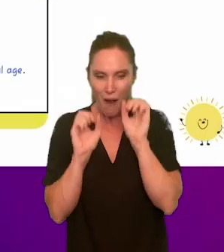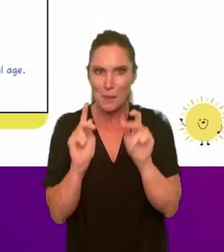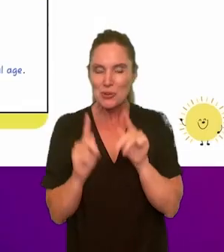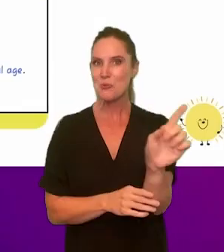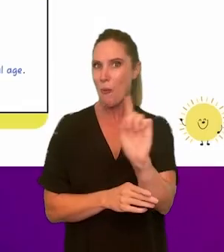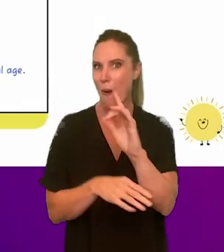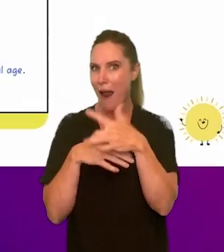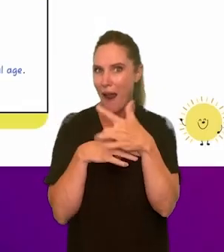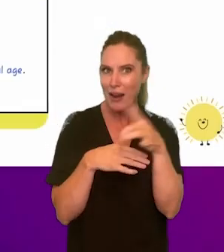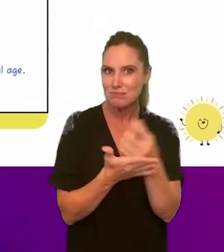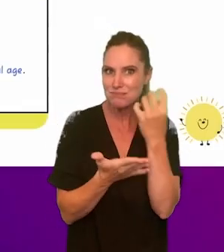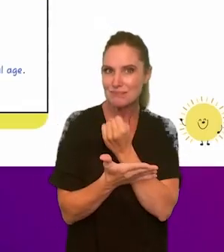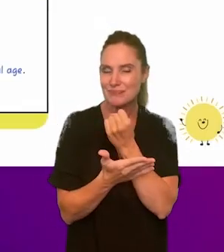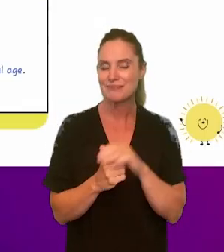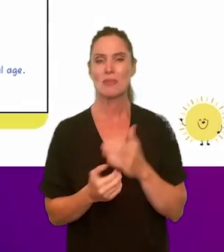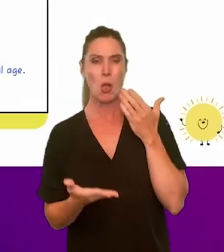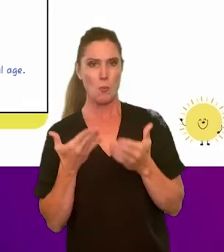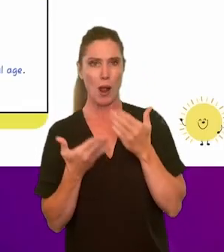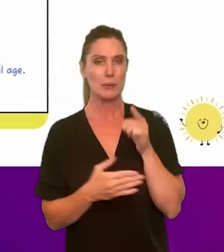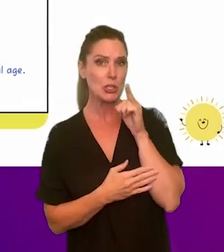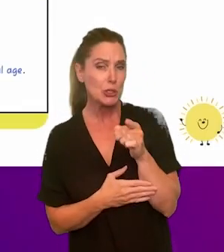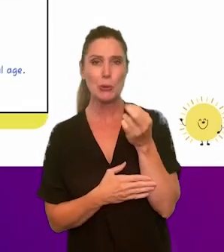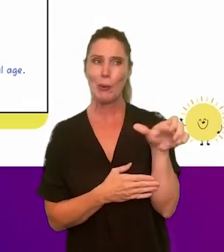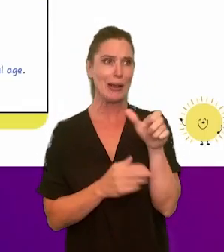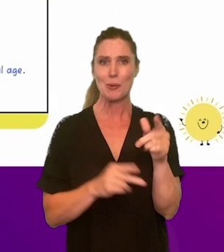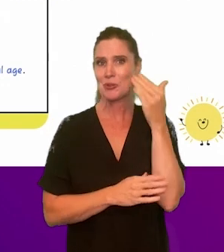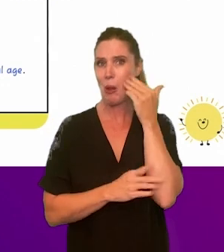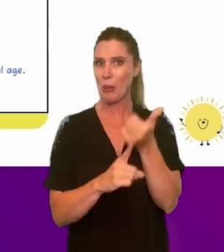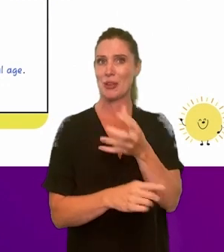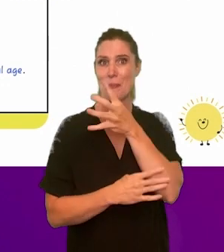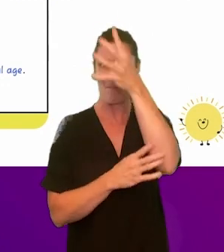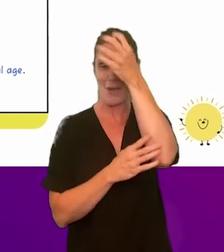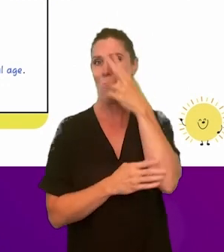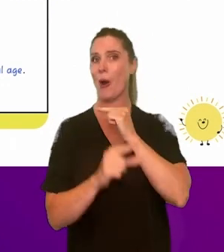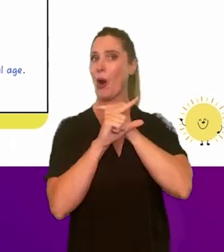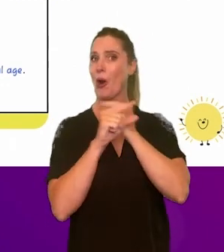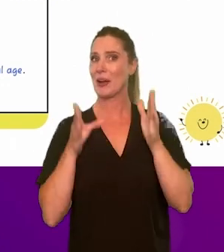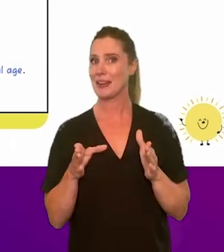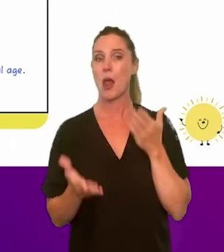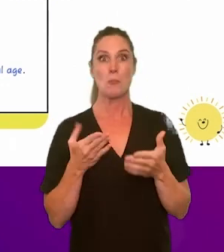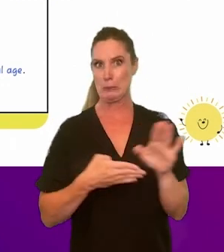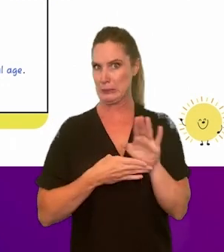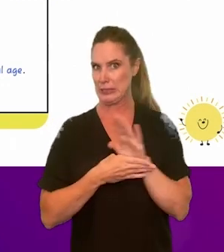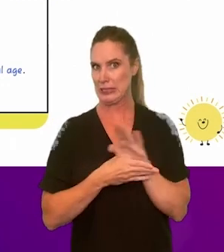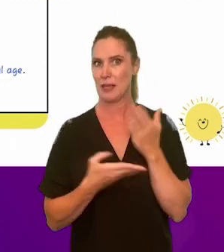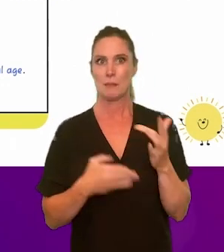Chances are you or someone you know is a parent or guardian and you're probably pretty busy. While you may not feel like a mental health expert,